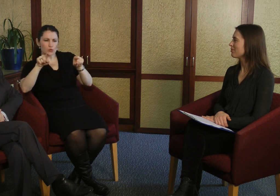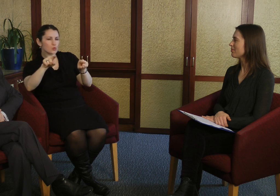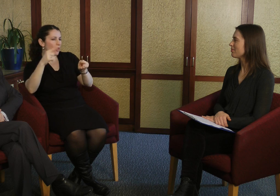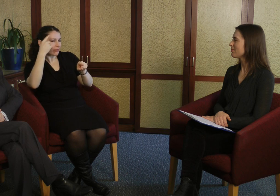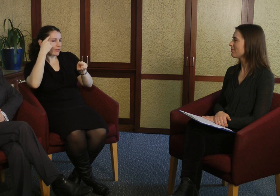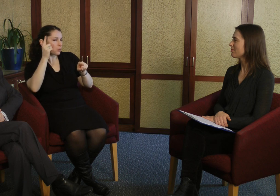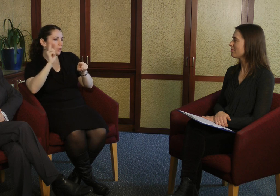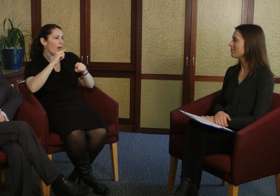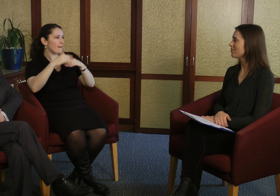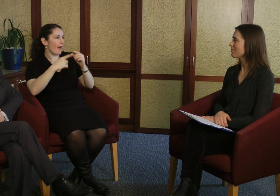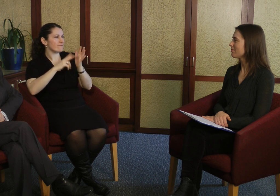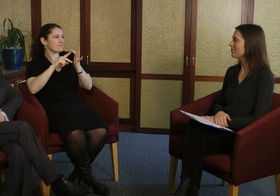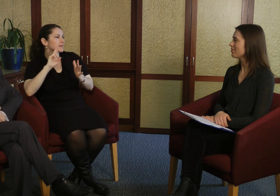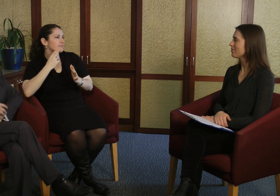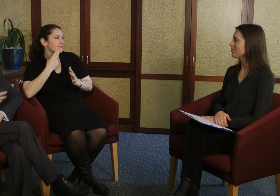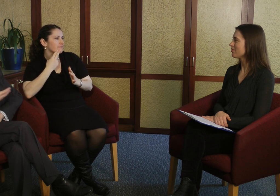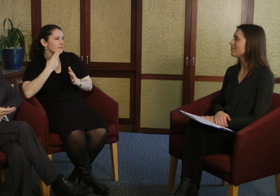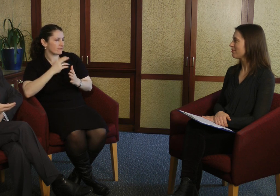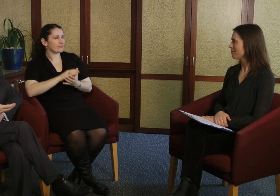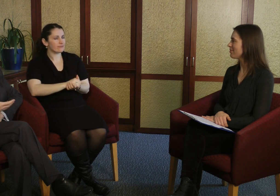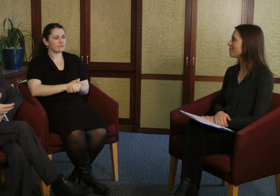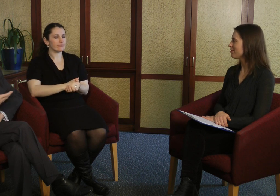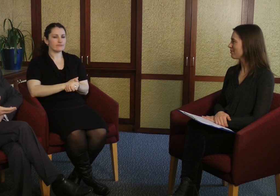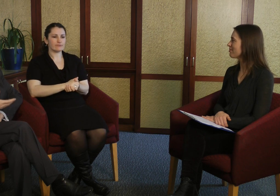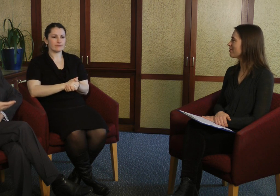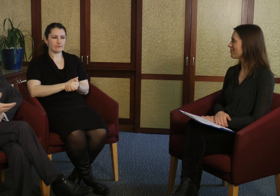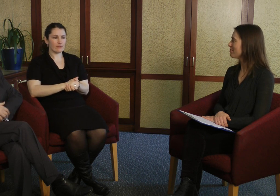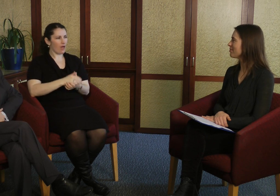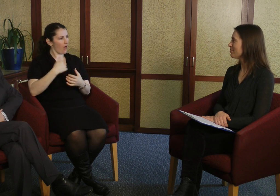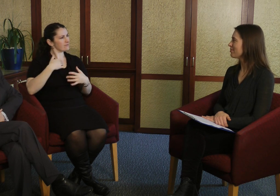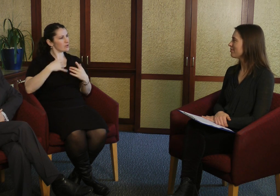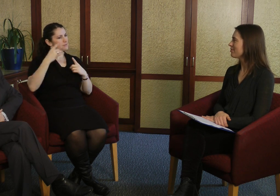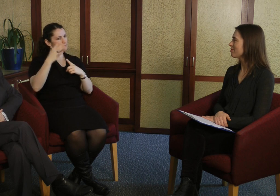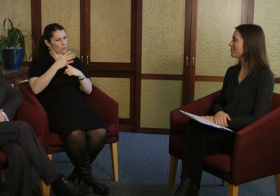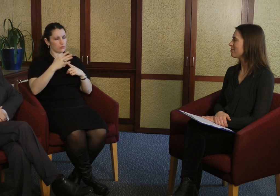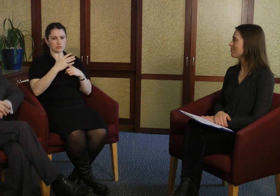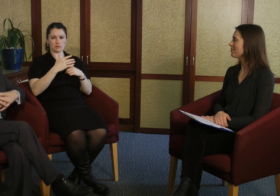For me I think it is about getting really strong presence in the community. Because